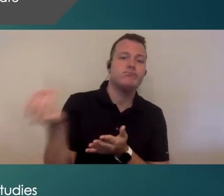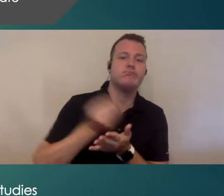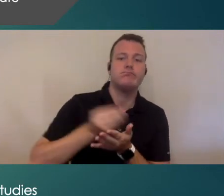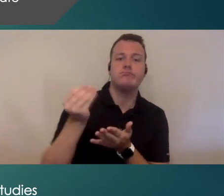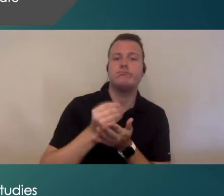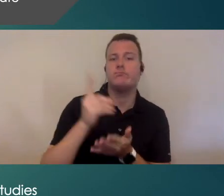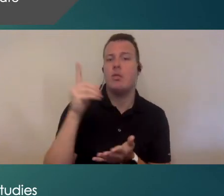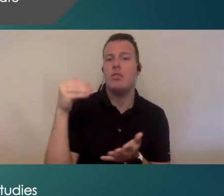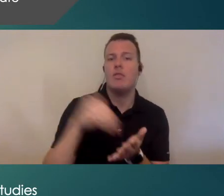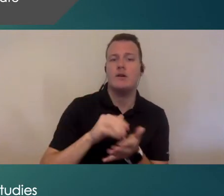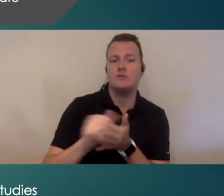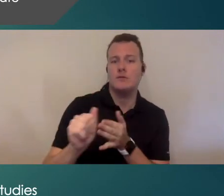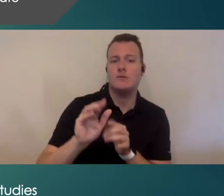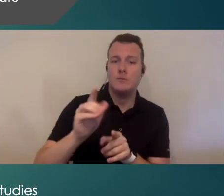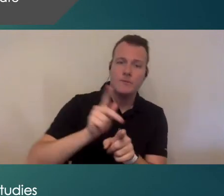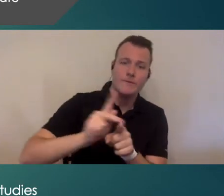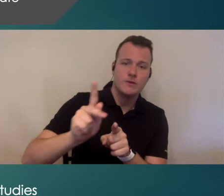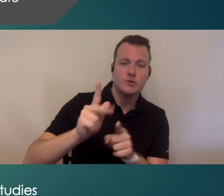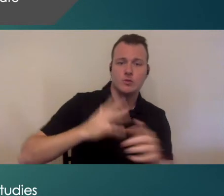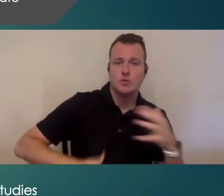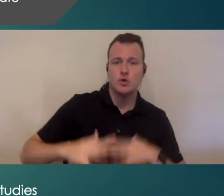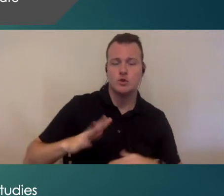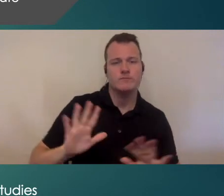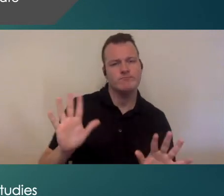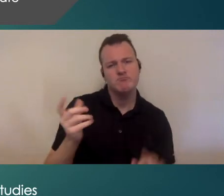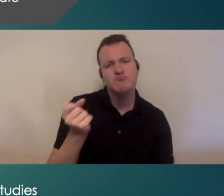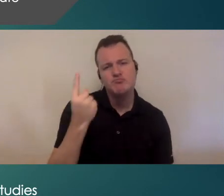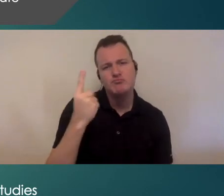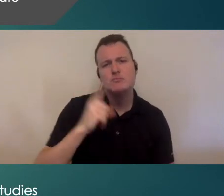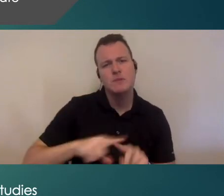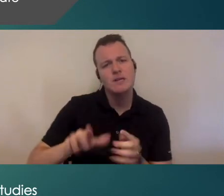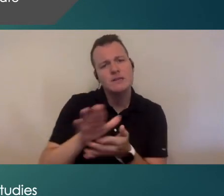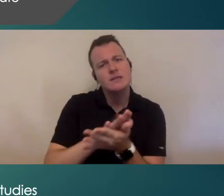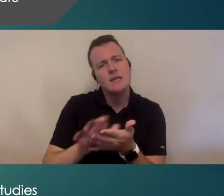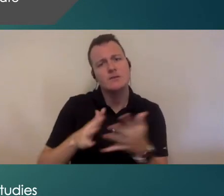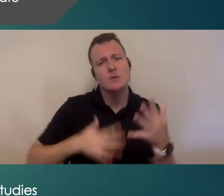professional wardrobe, but we do expect that you have some nice clothes, and you